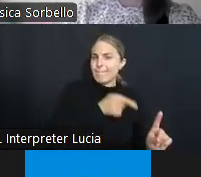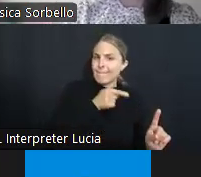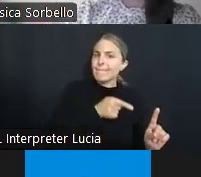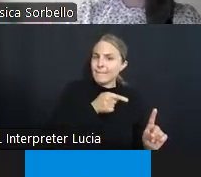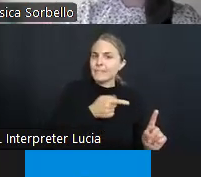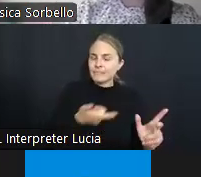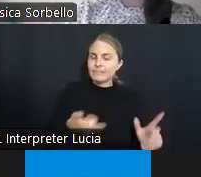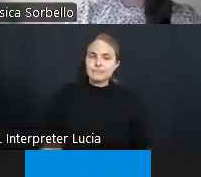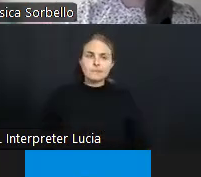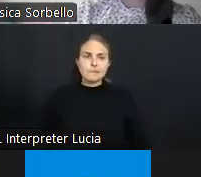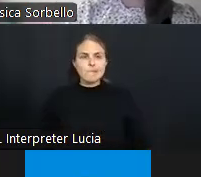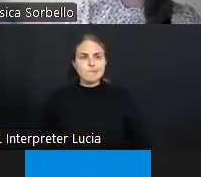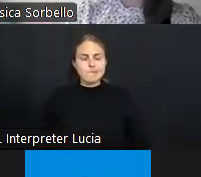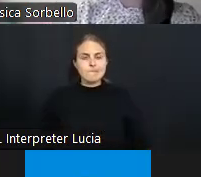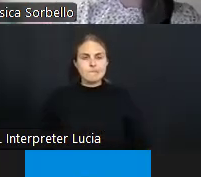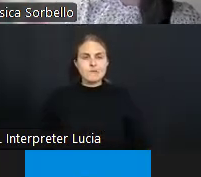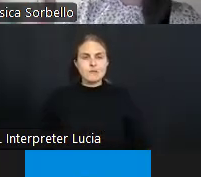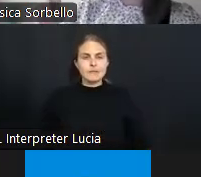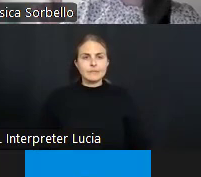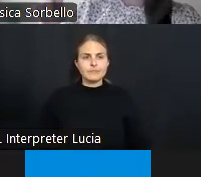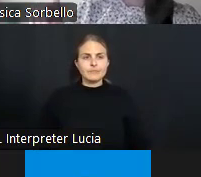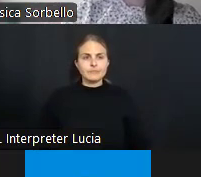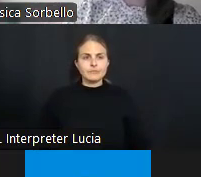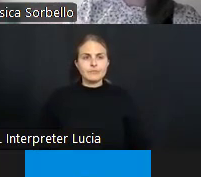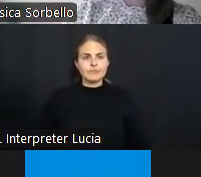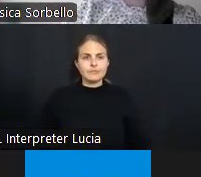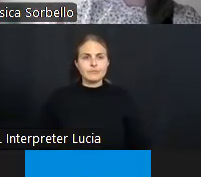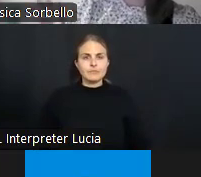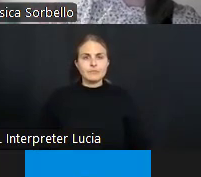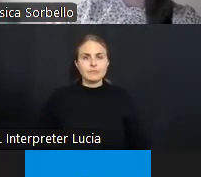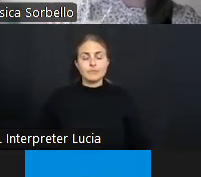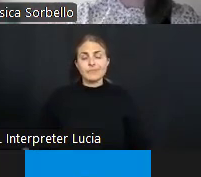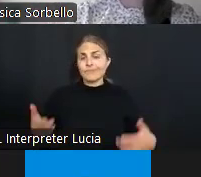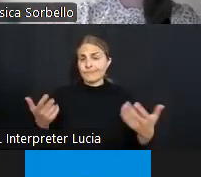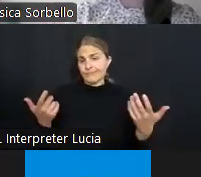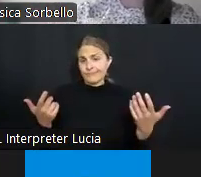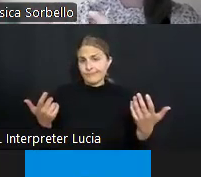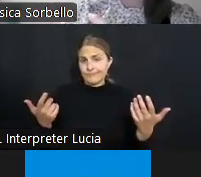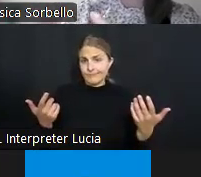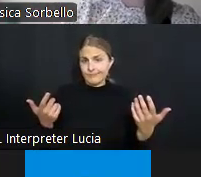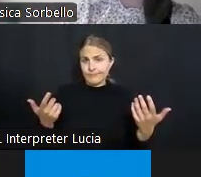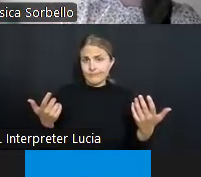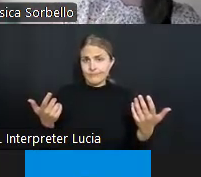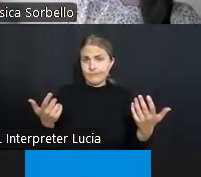need to bolus in response to eating something or not eating